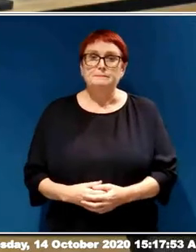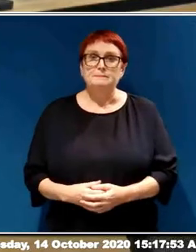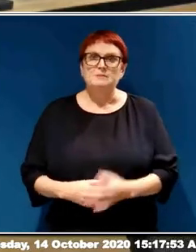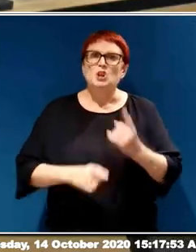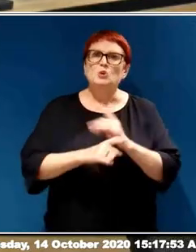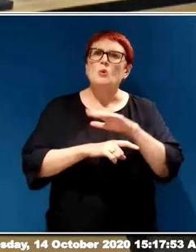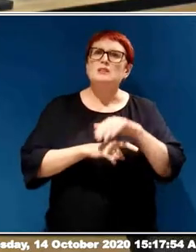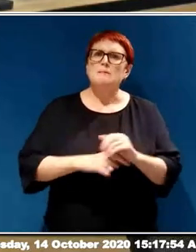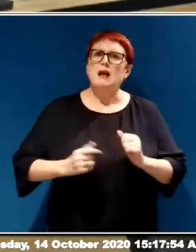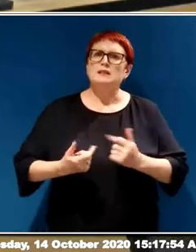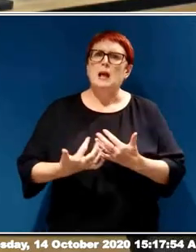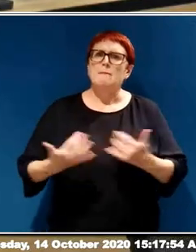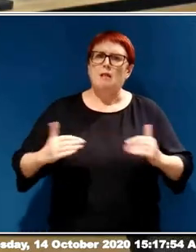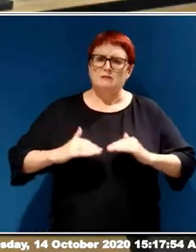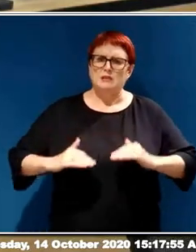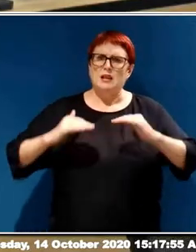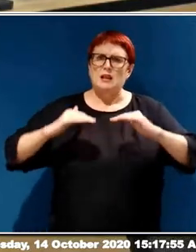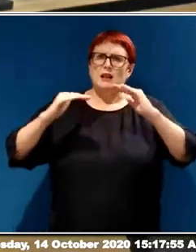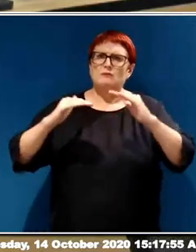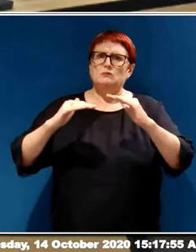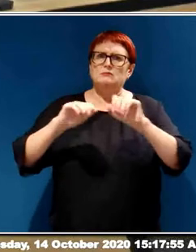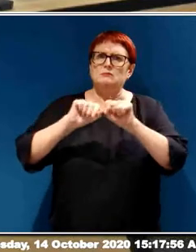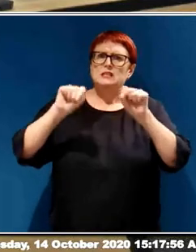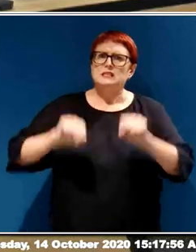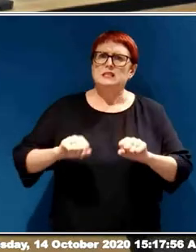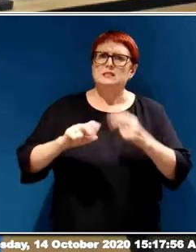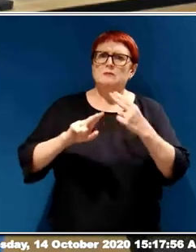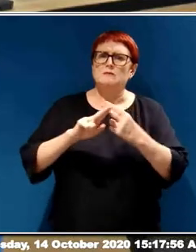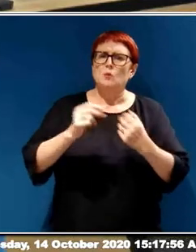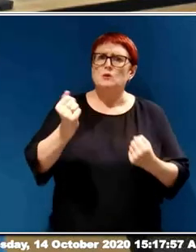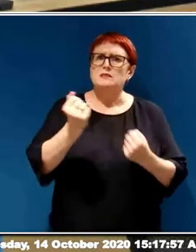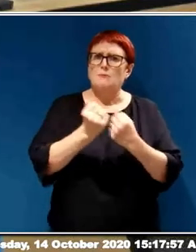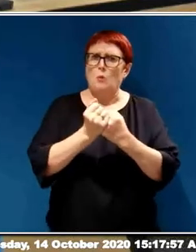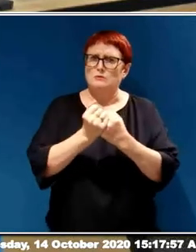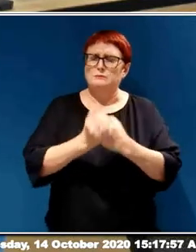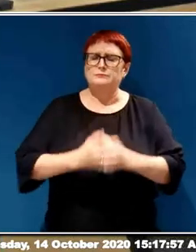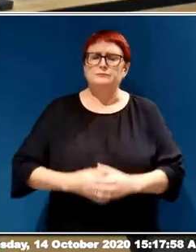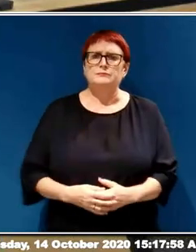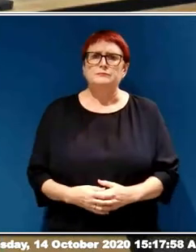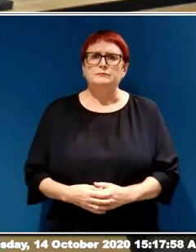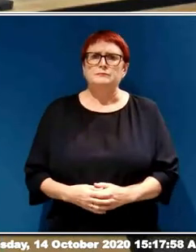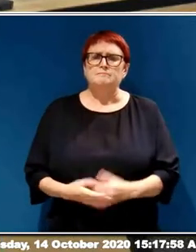I will still ask you the question: some examples, please, of educational adjustments?